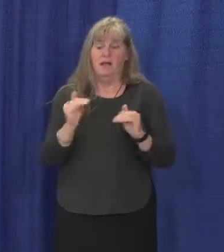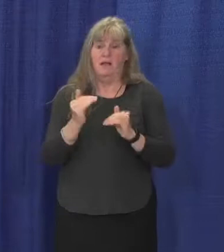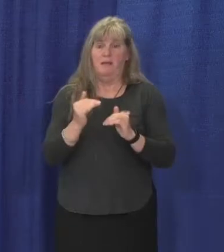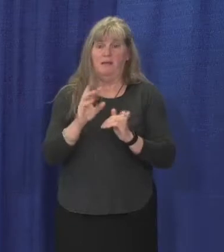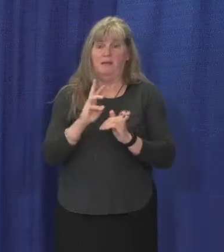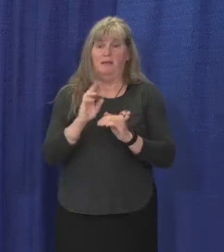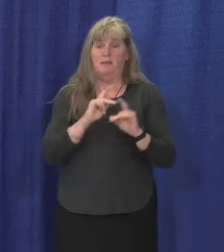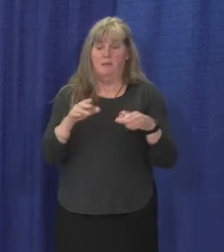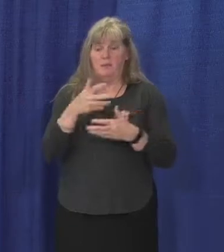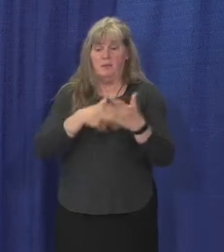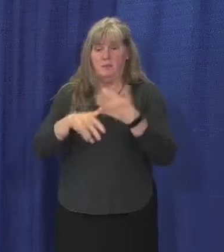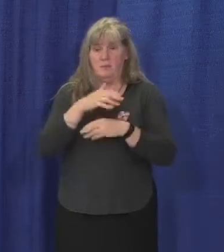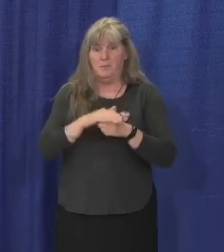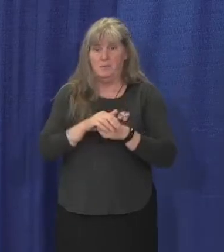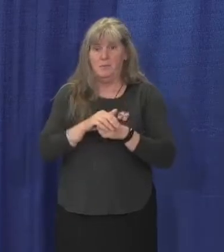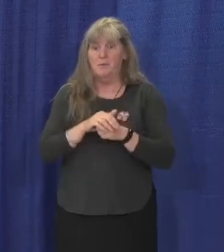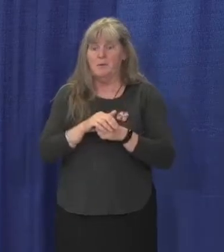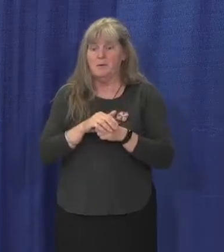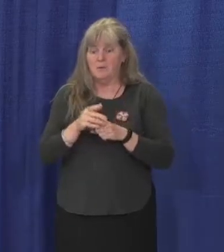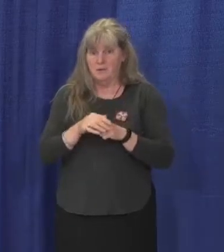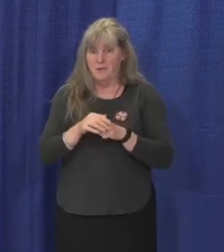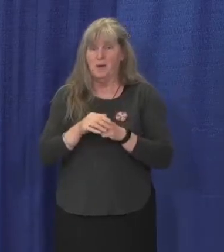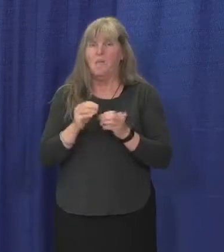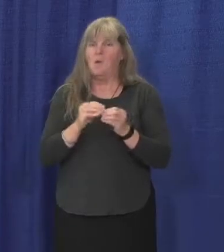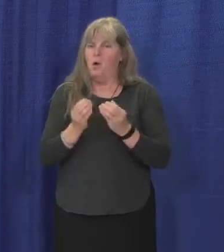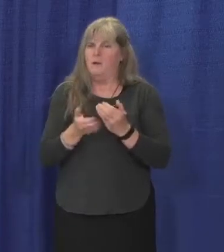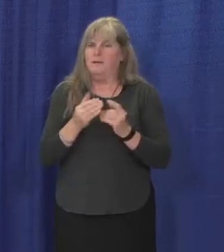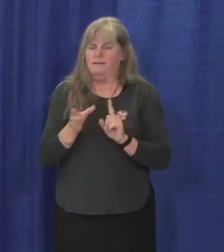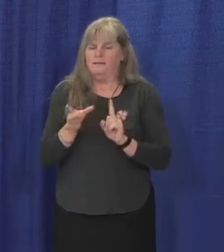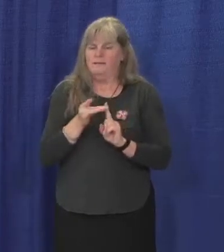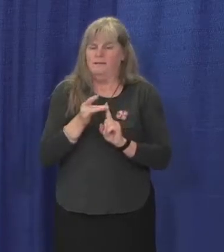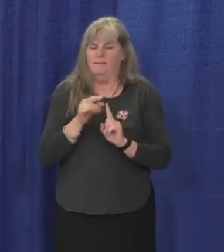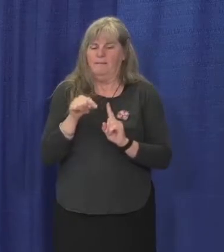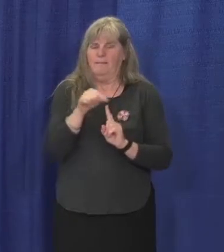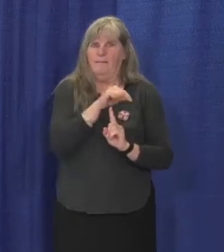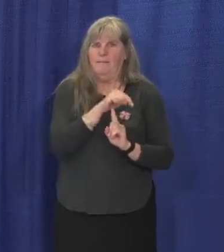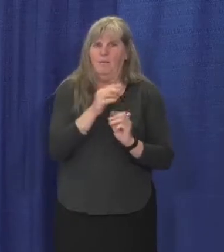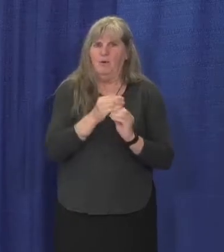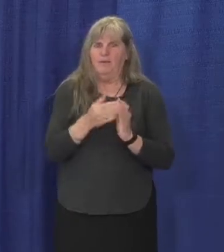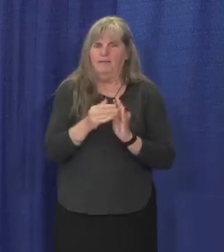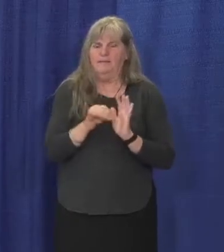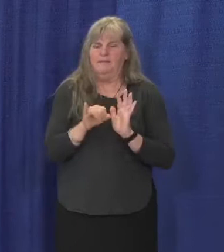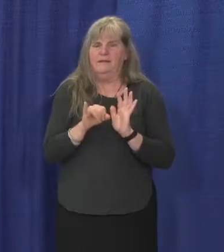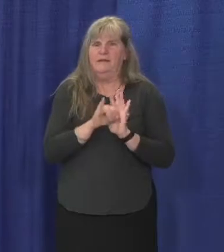When we keep our groups to only six at any given time tracing